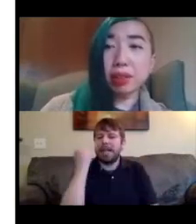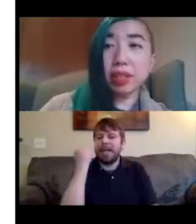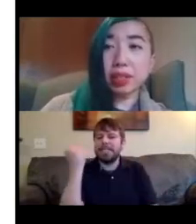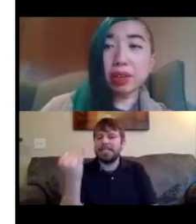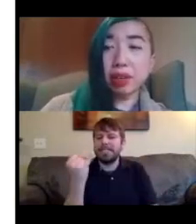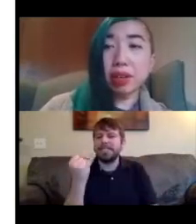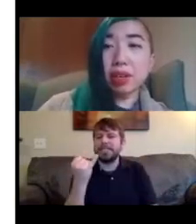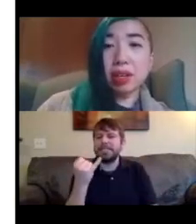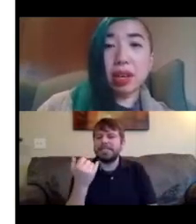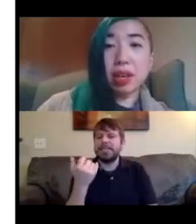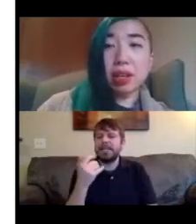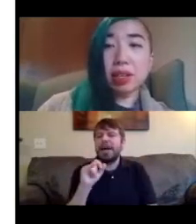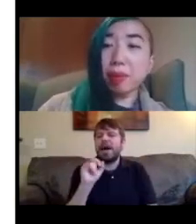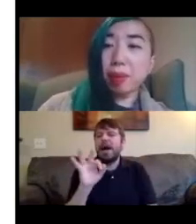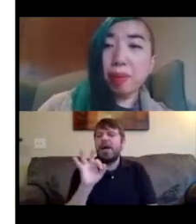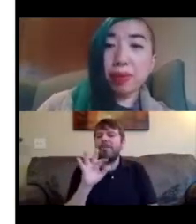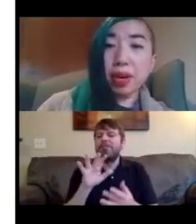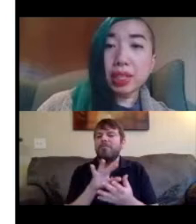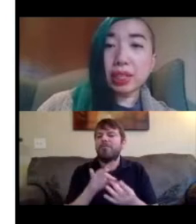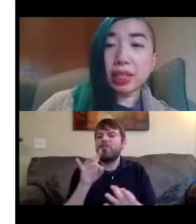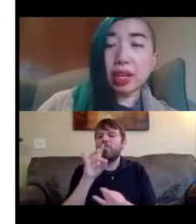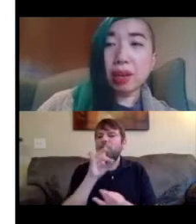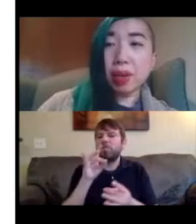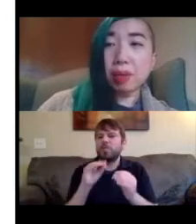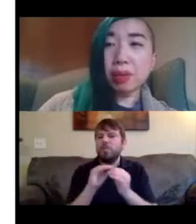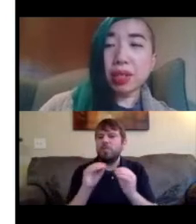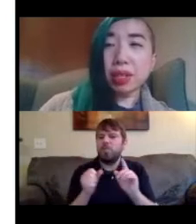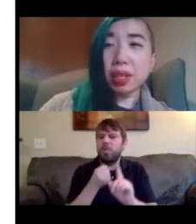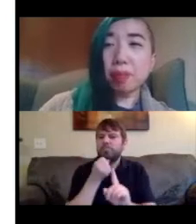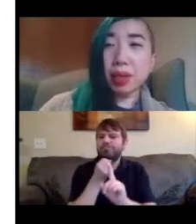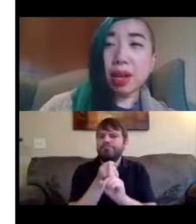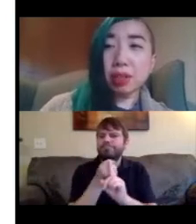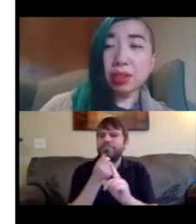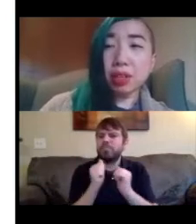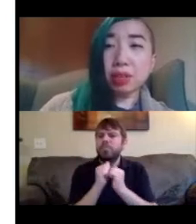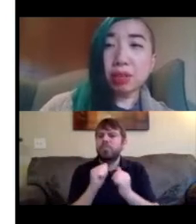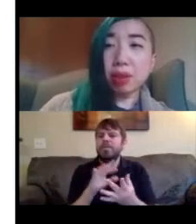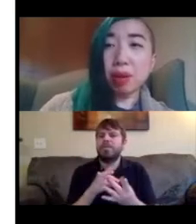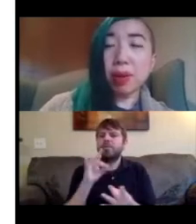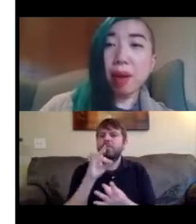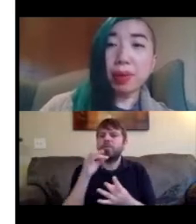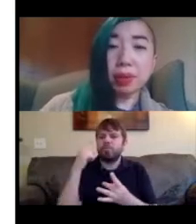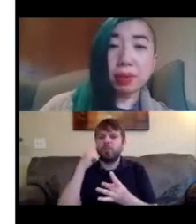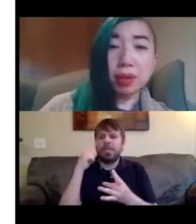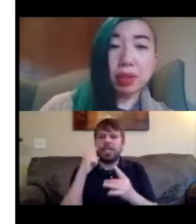things that keep coming up for us and we're trying to think beyond just what happens in words: